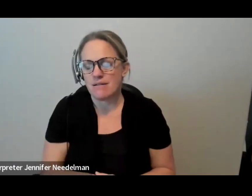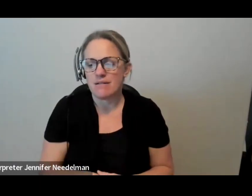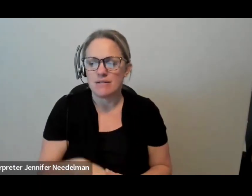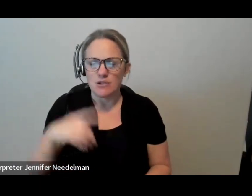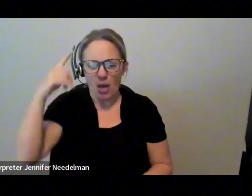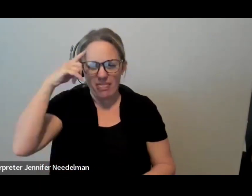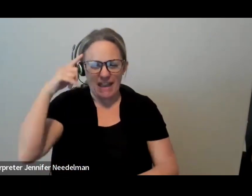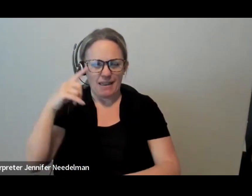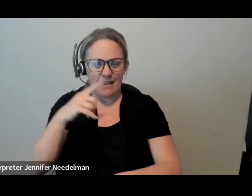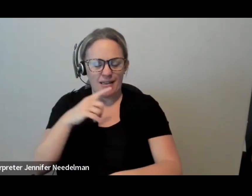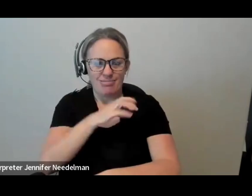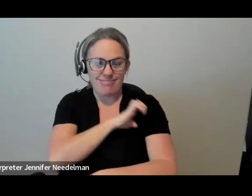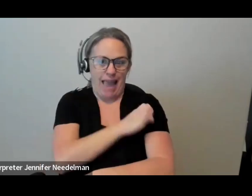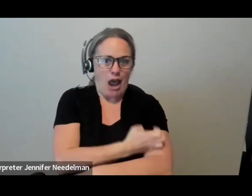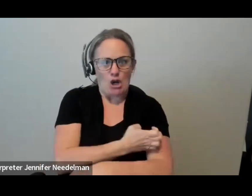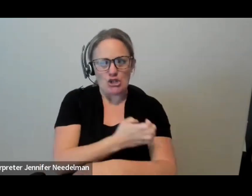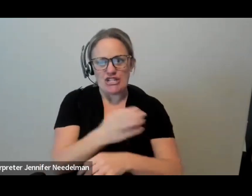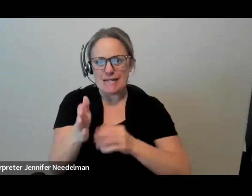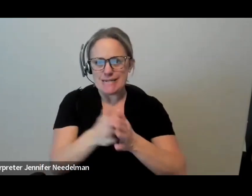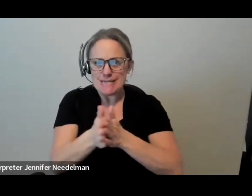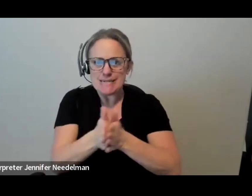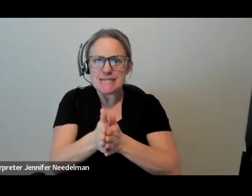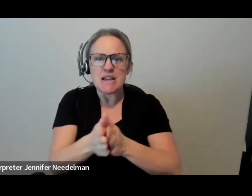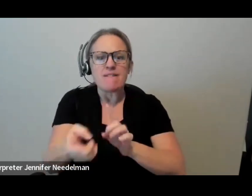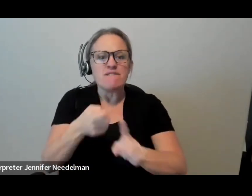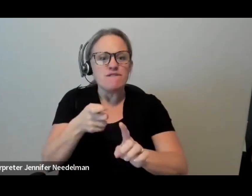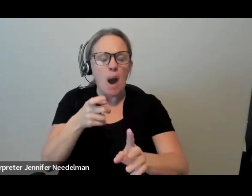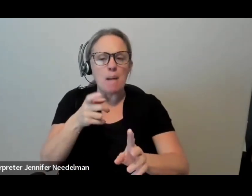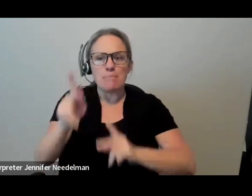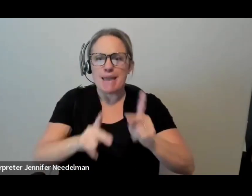that comes from people having consistent, tragic optimism